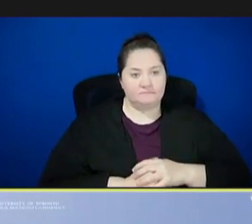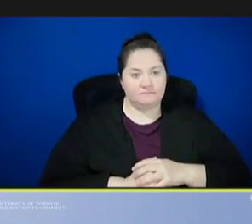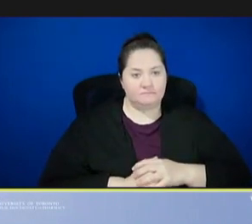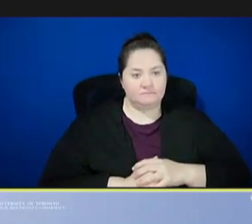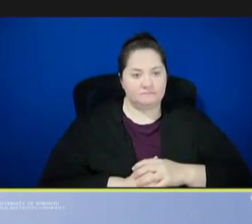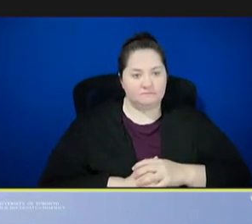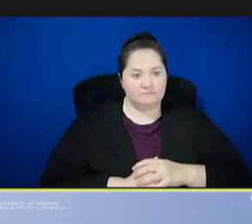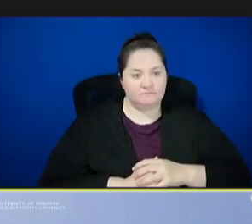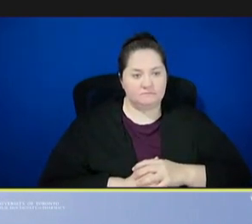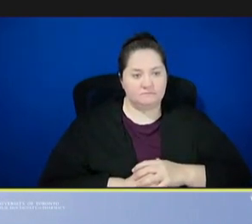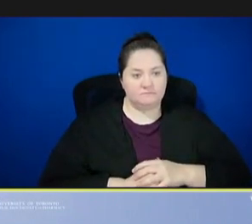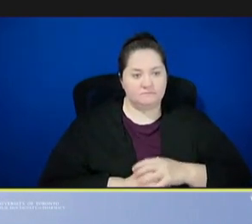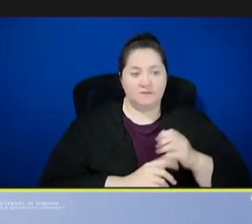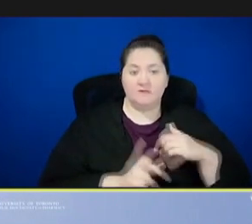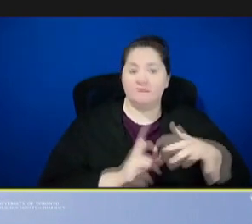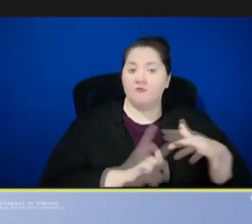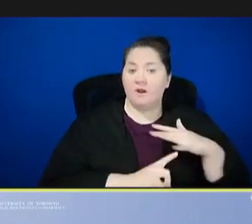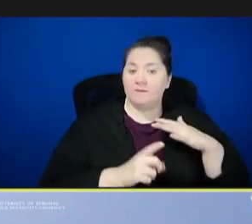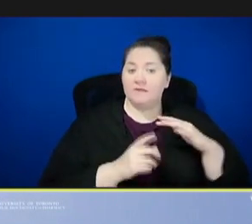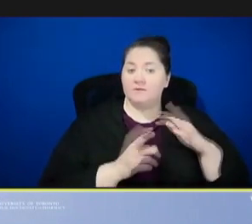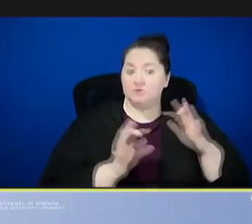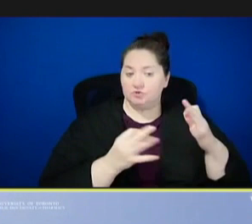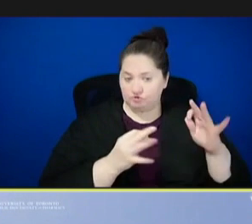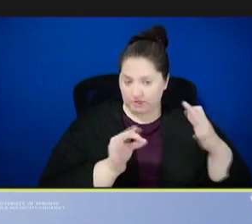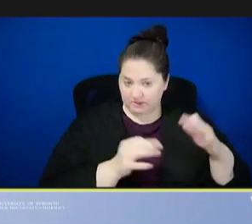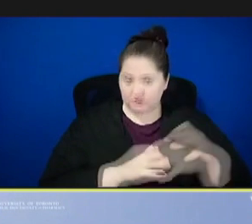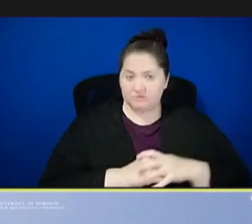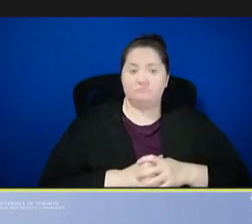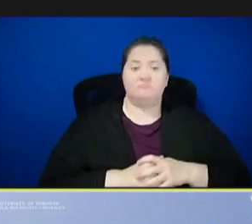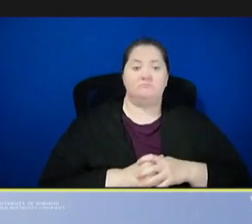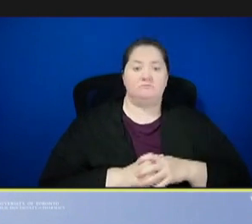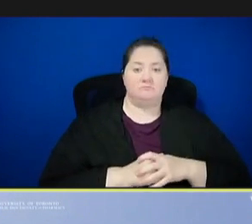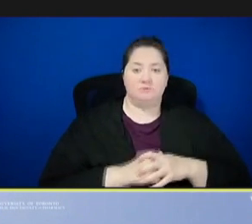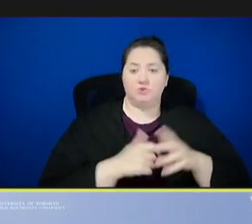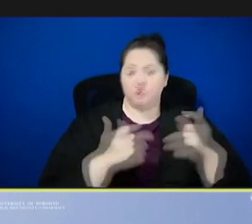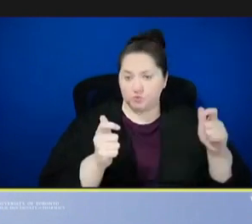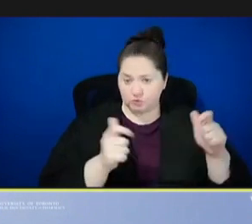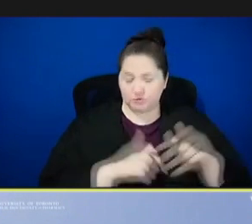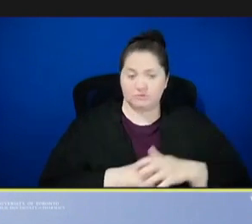comes to environment, I mentioned distraction. It's huge. It's huge not just for children,